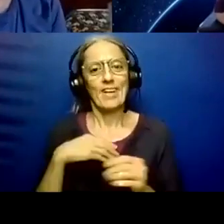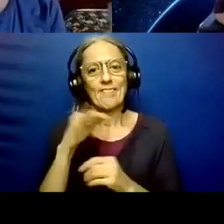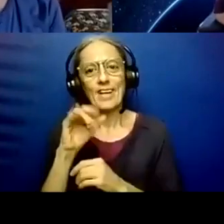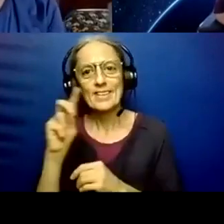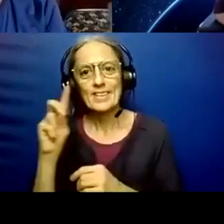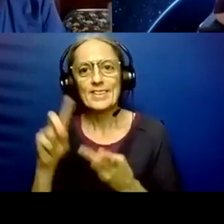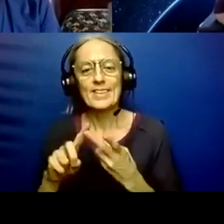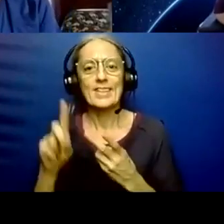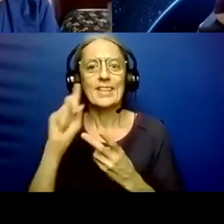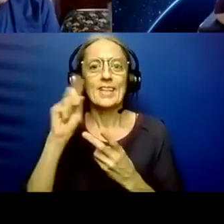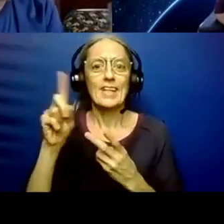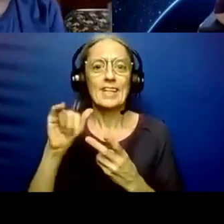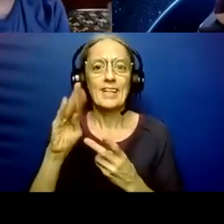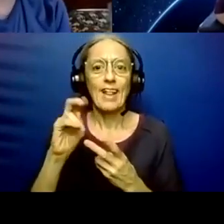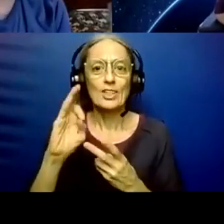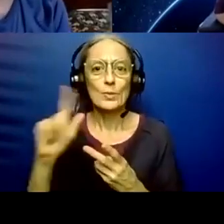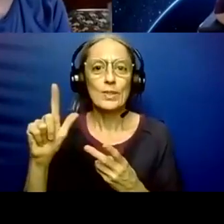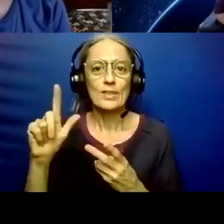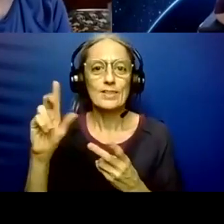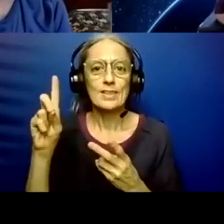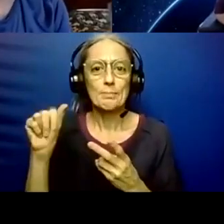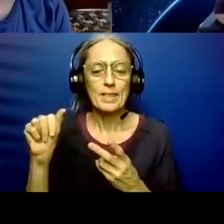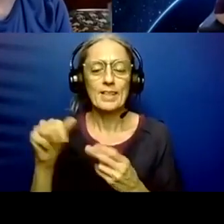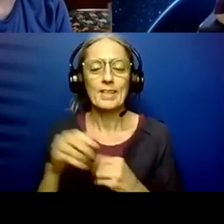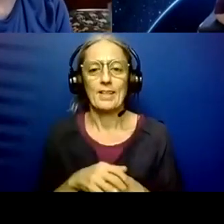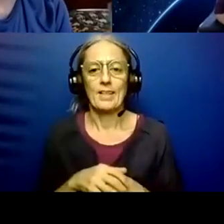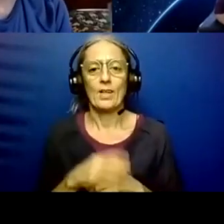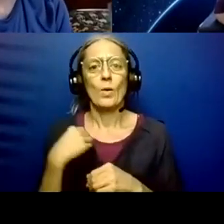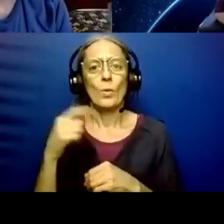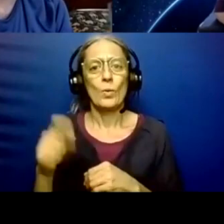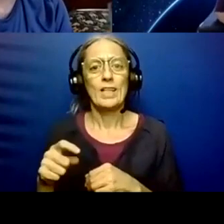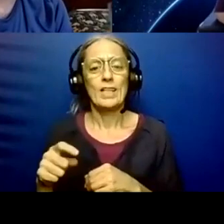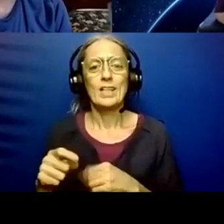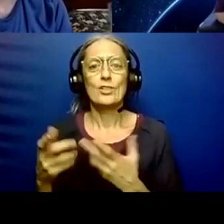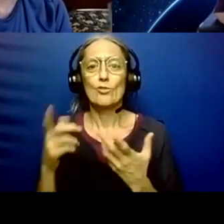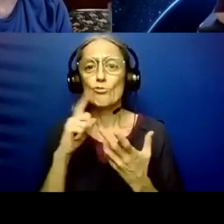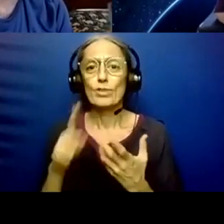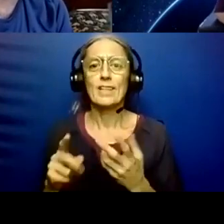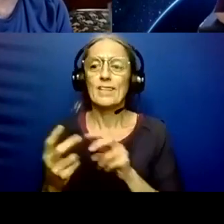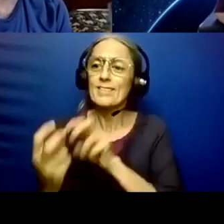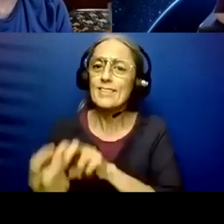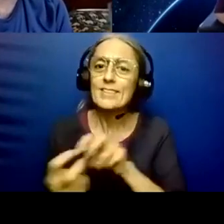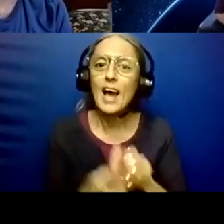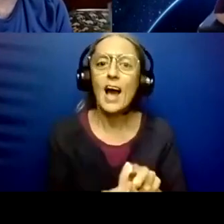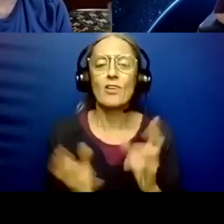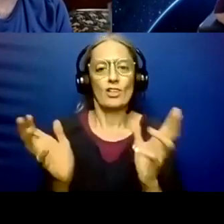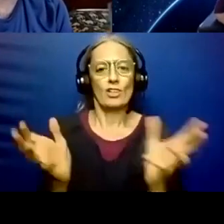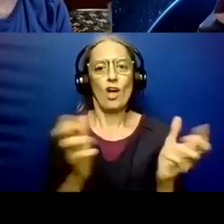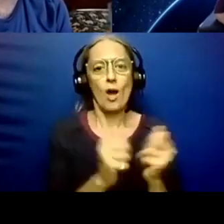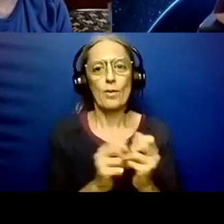We need to really be sitting down, and talking with people, and learning from them about what it is they want